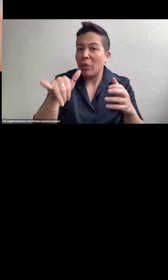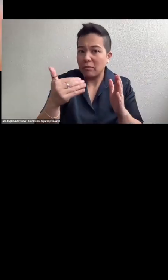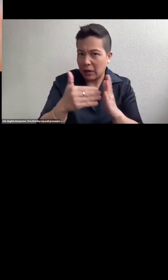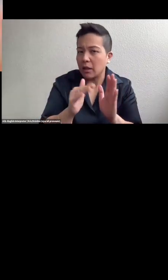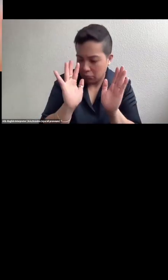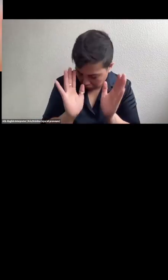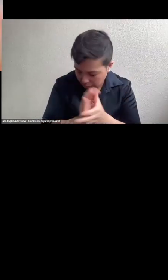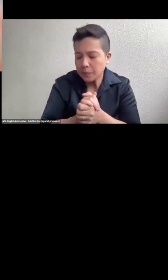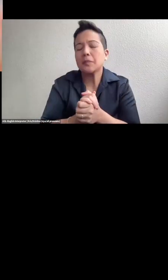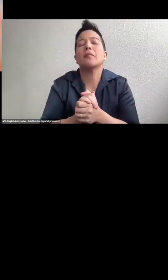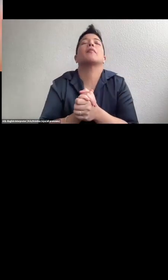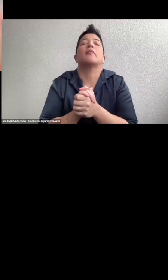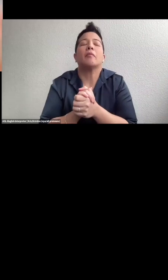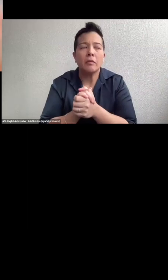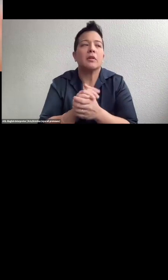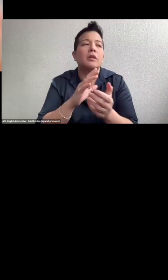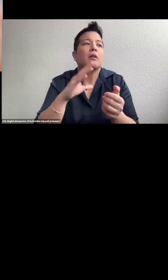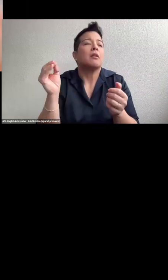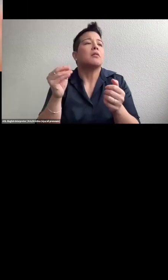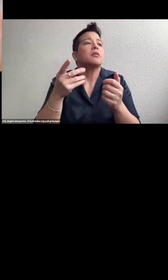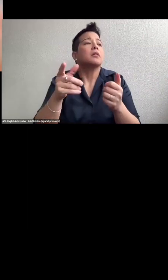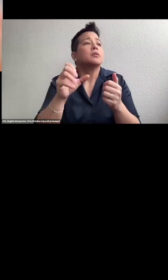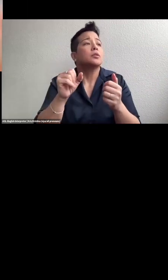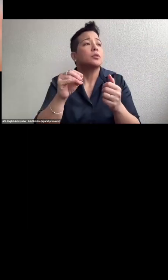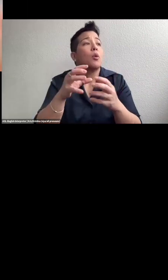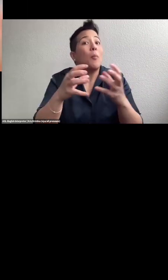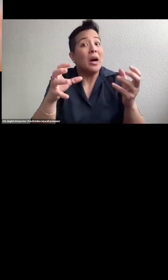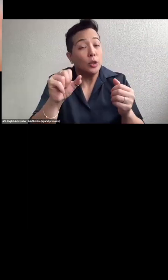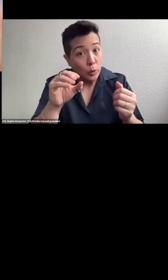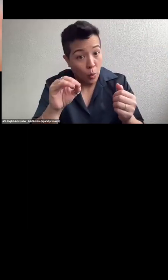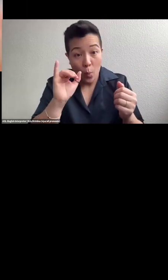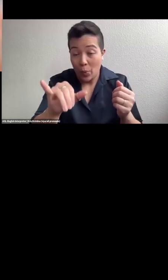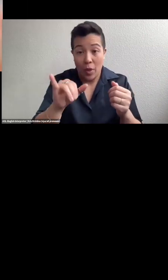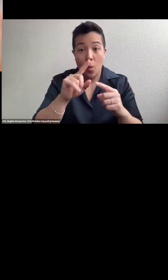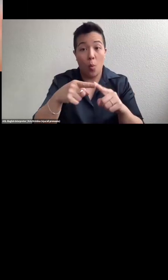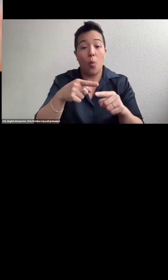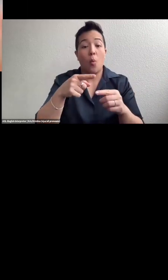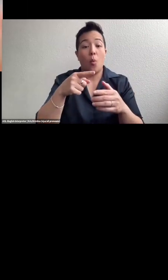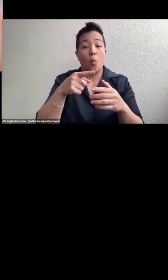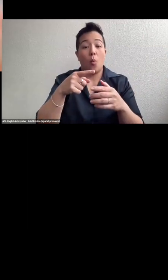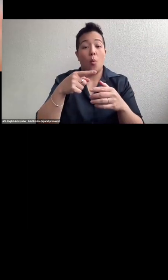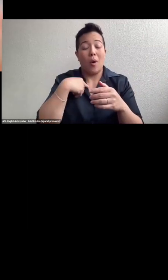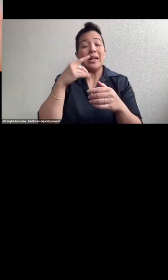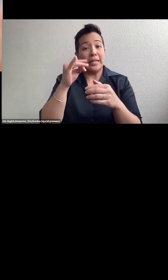And so much so that when I did get pregnant again